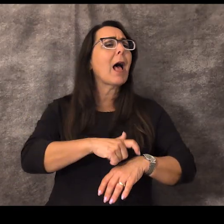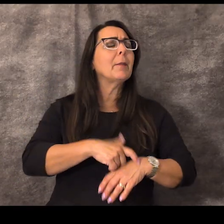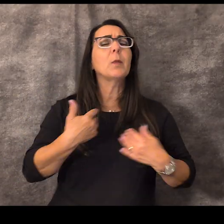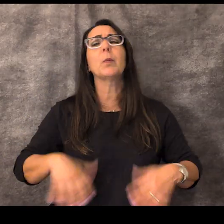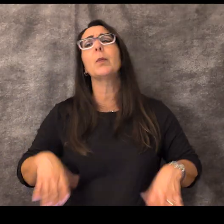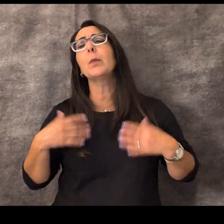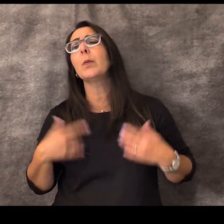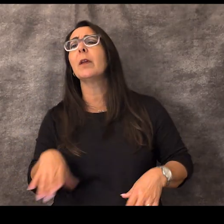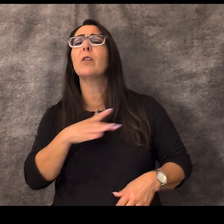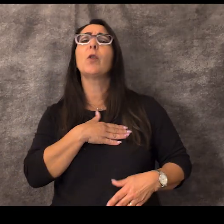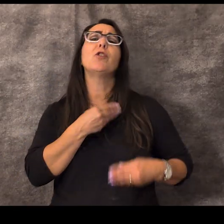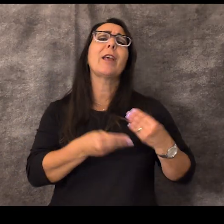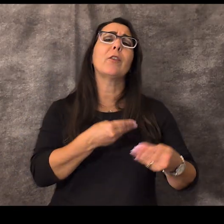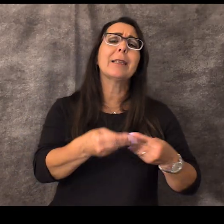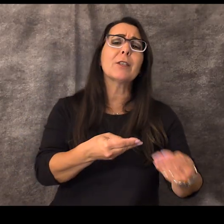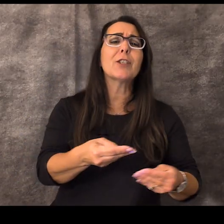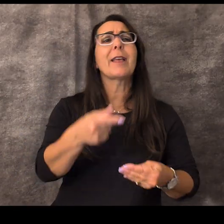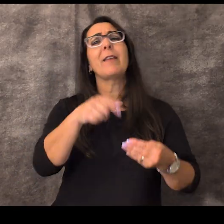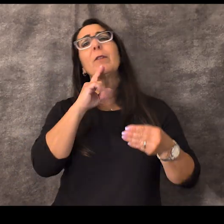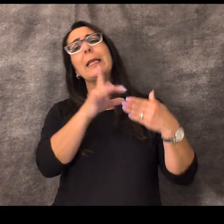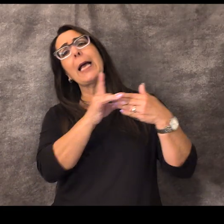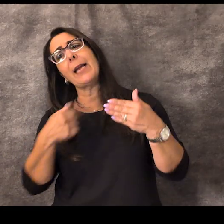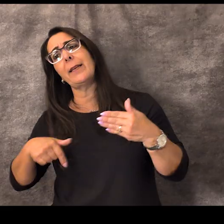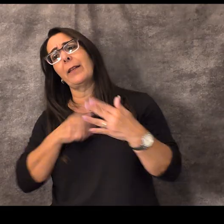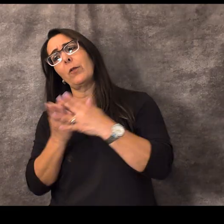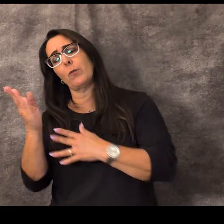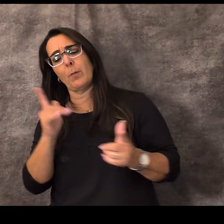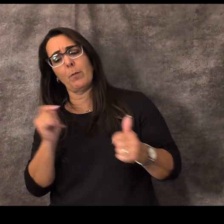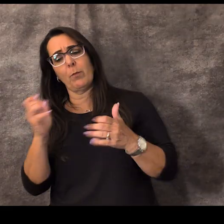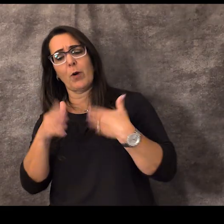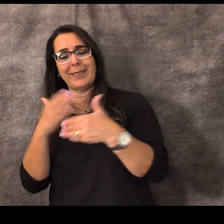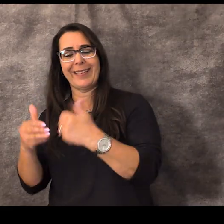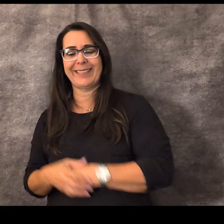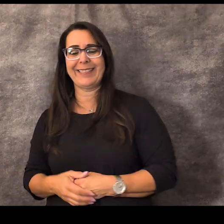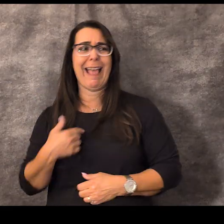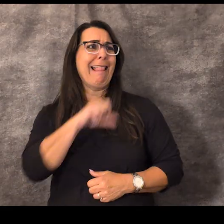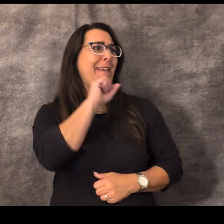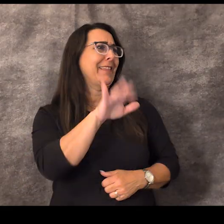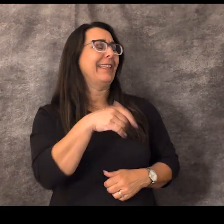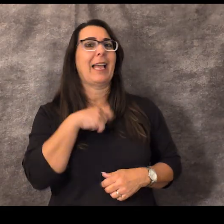to speed and sort of guiding us through this process. (Leslie) I mean, I love it all. And like, I'm, like, enraptured, right?